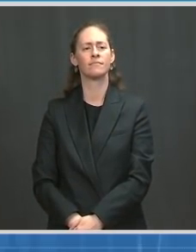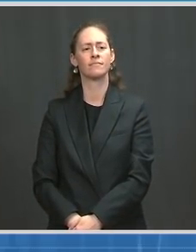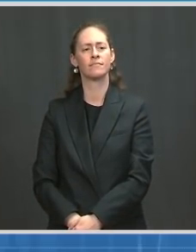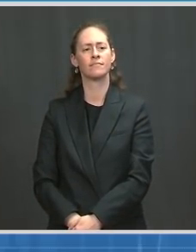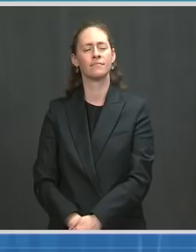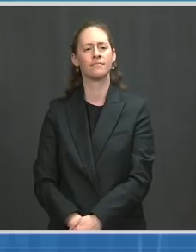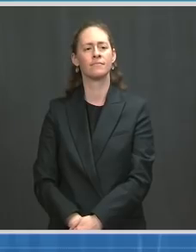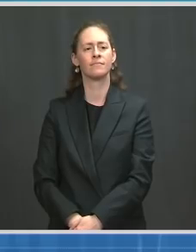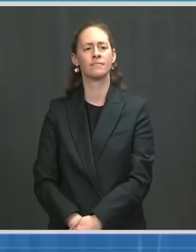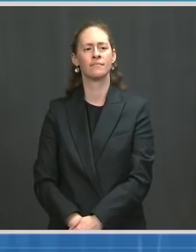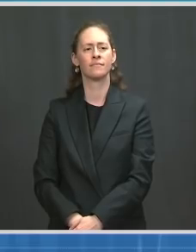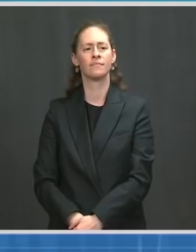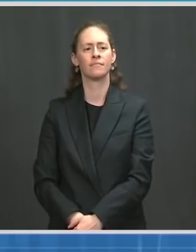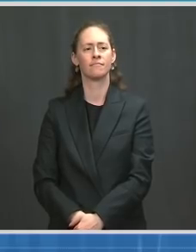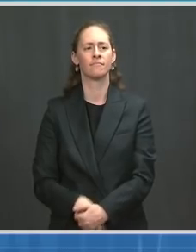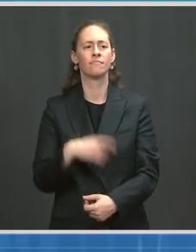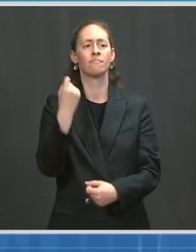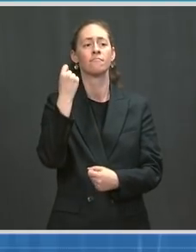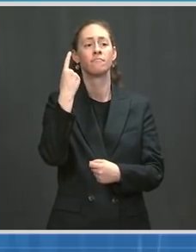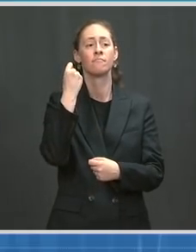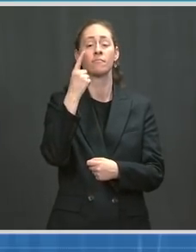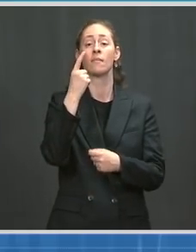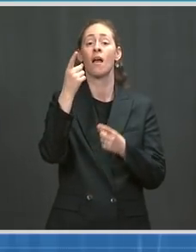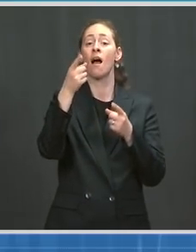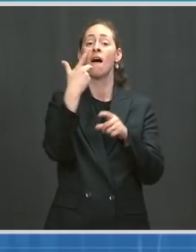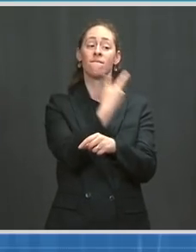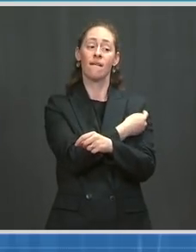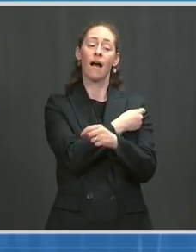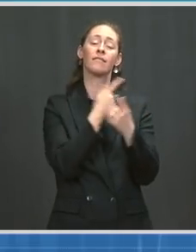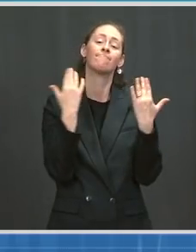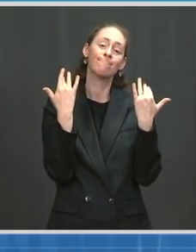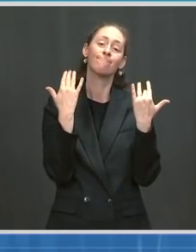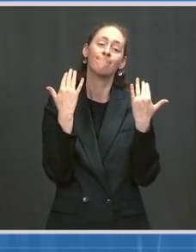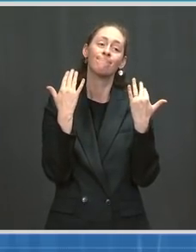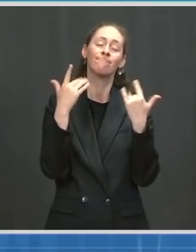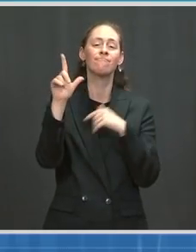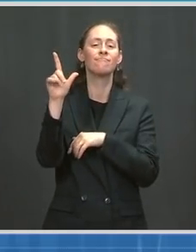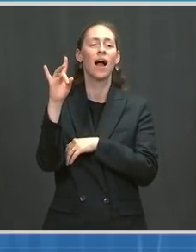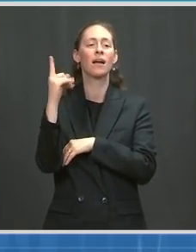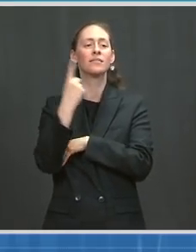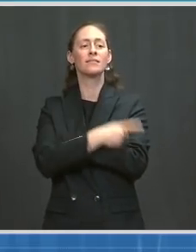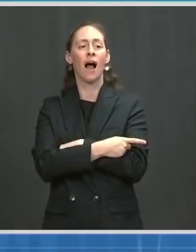it's 100 percent with regard to hospitalizations. Next slide.